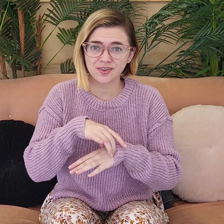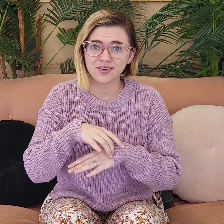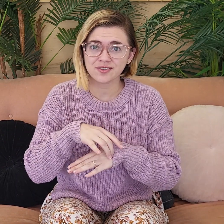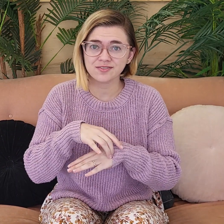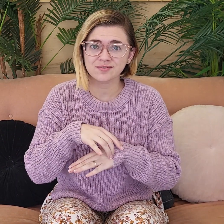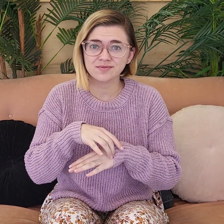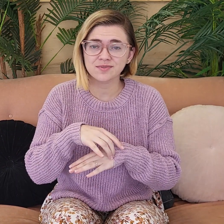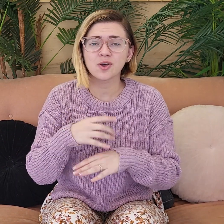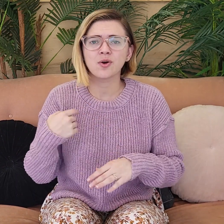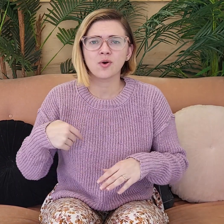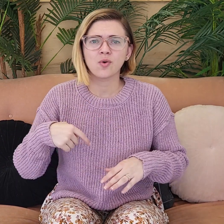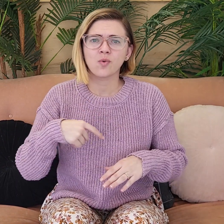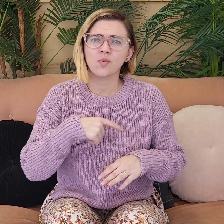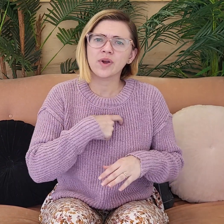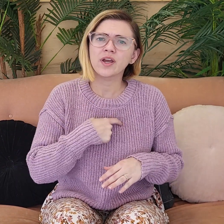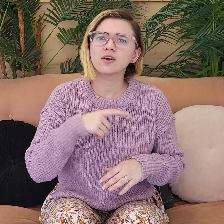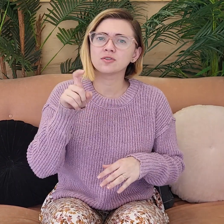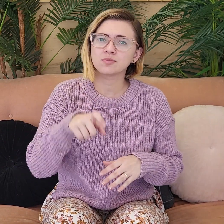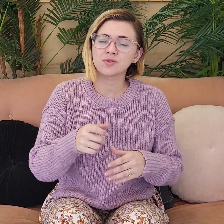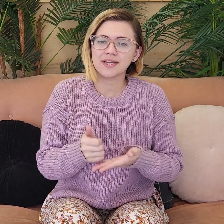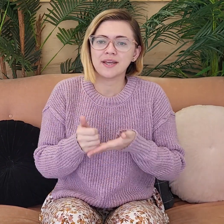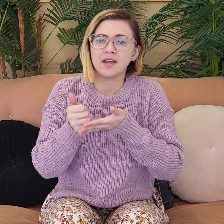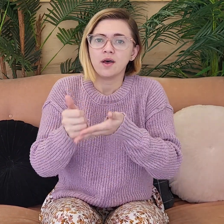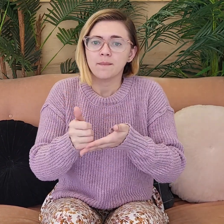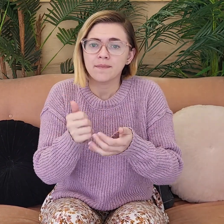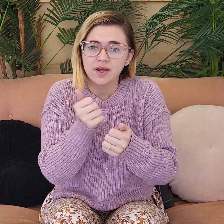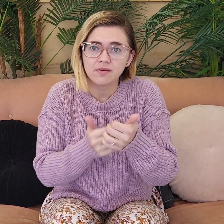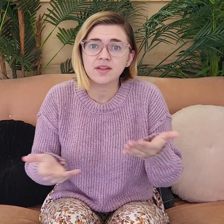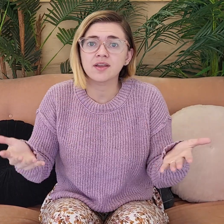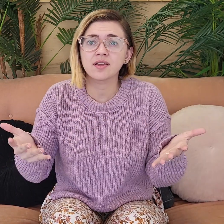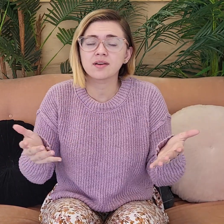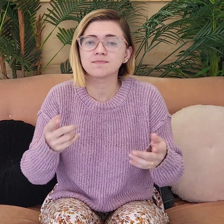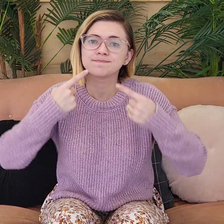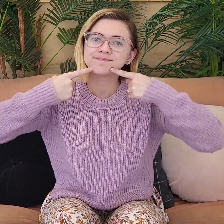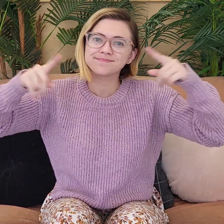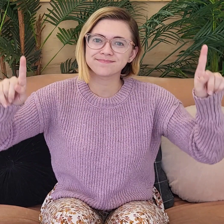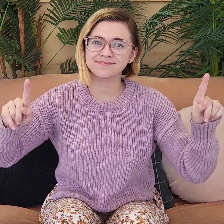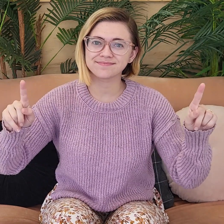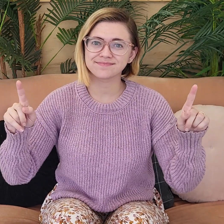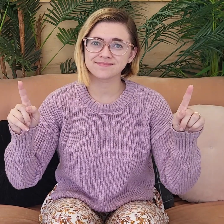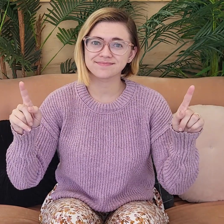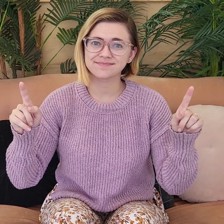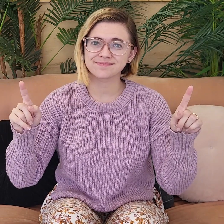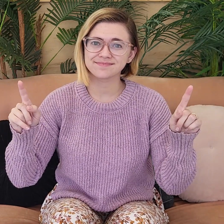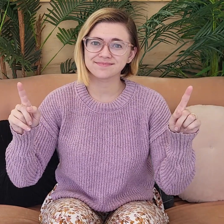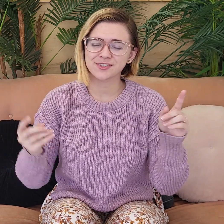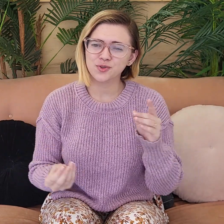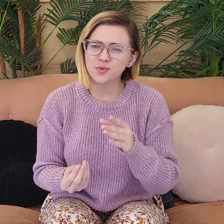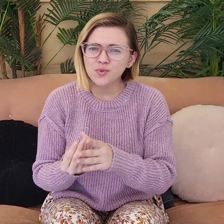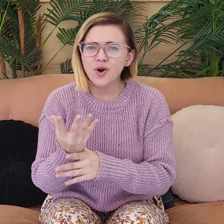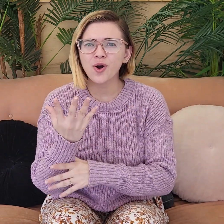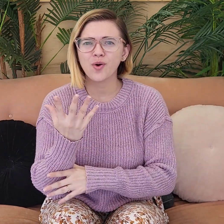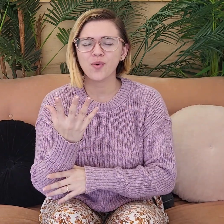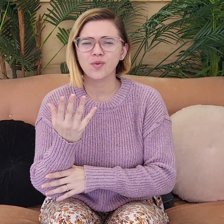earth. Now we are supposed to help everything, to be able to thrive, to